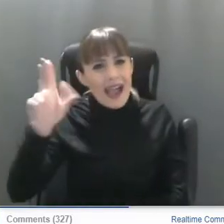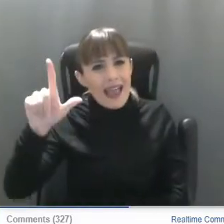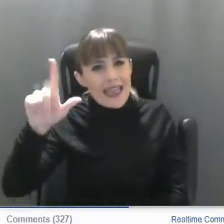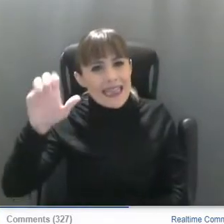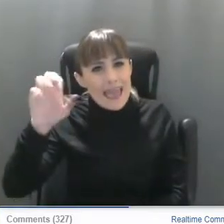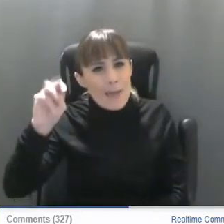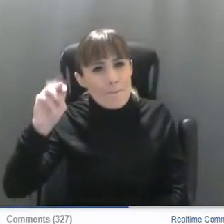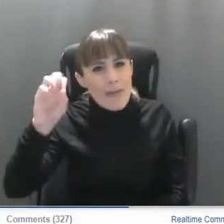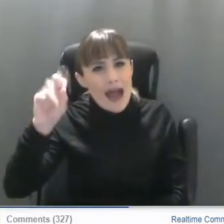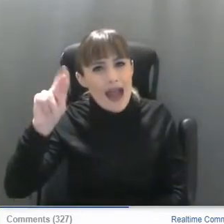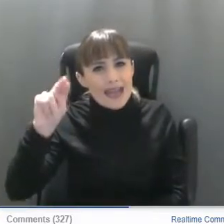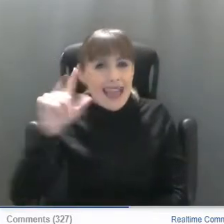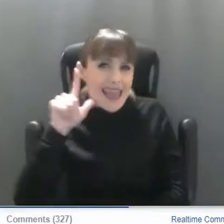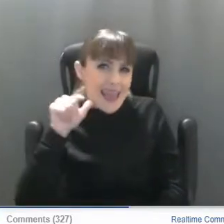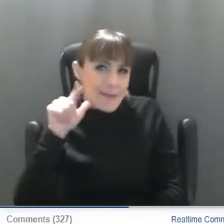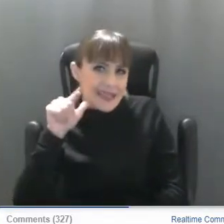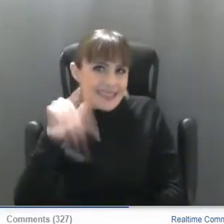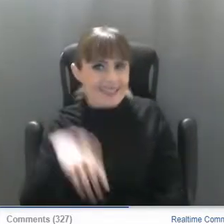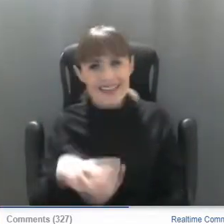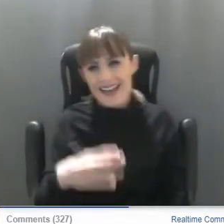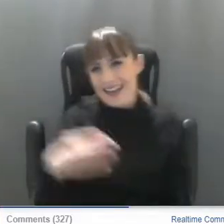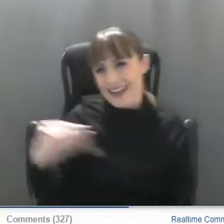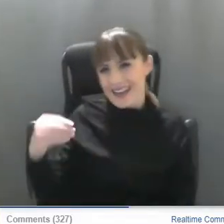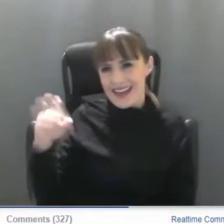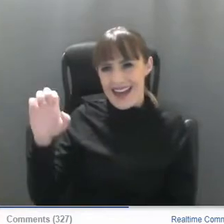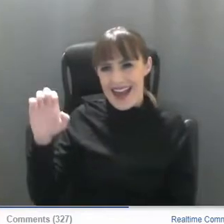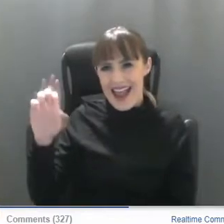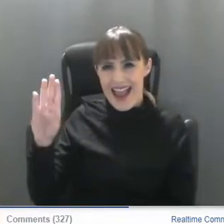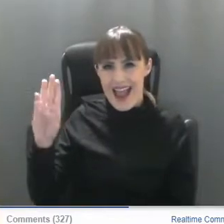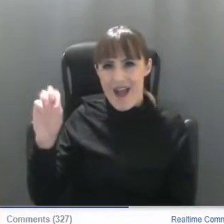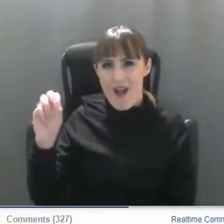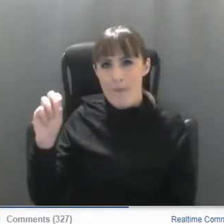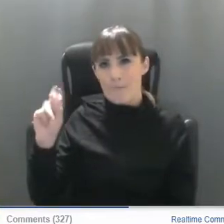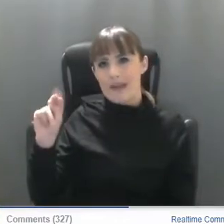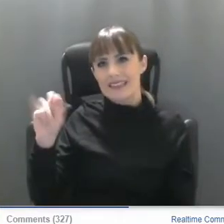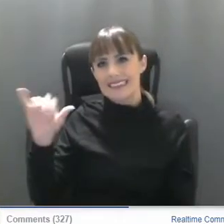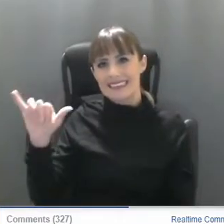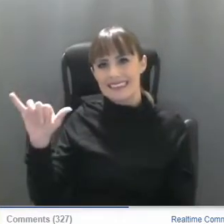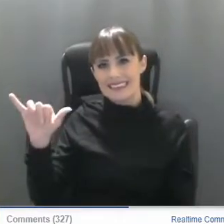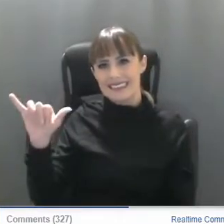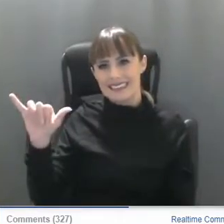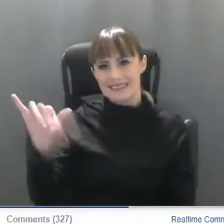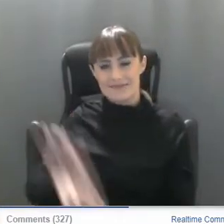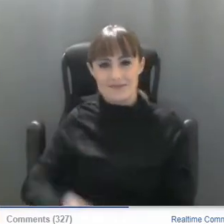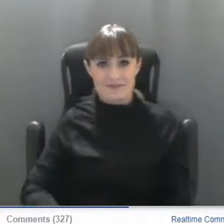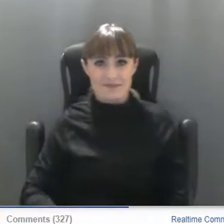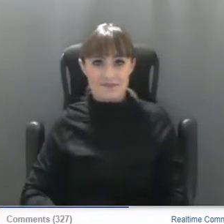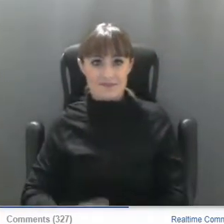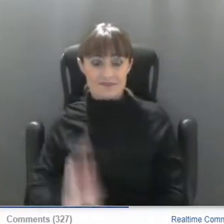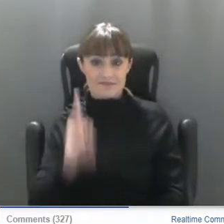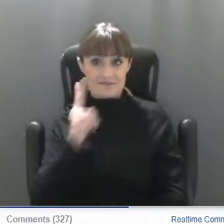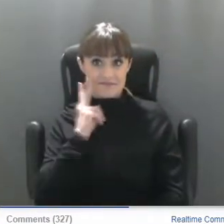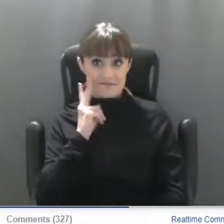Ebony and Lemon. Let's see- as soon as we can safely make our way